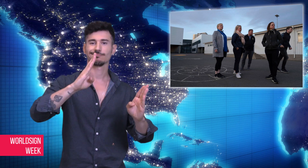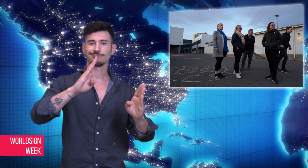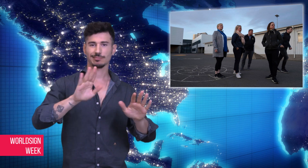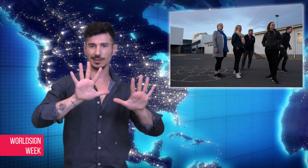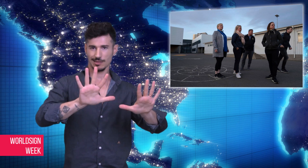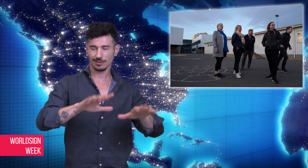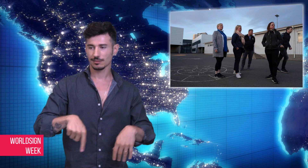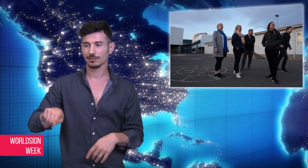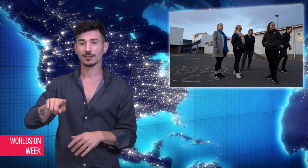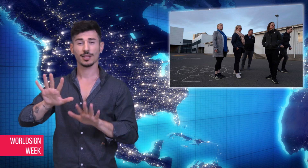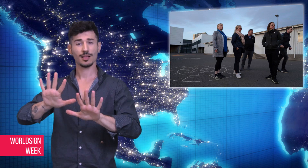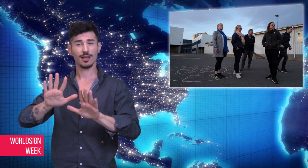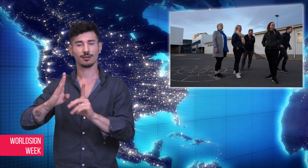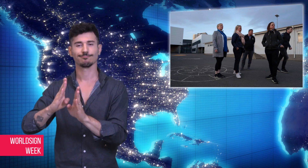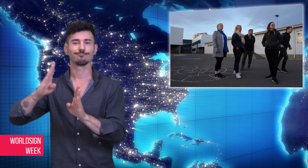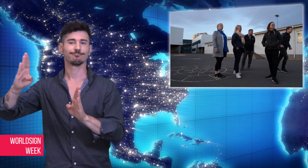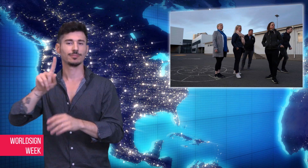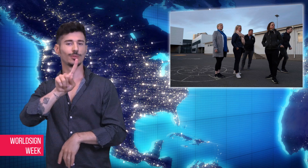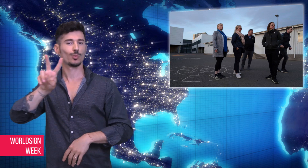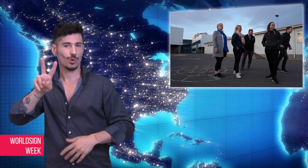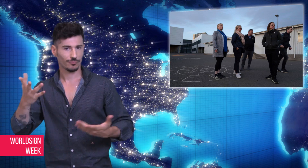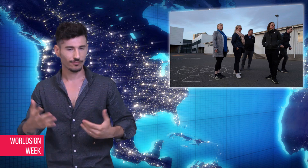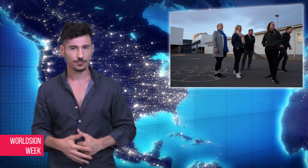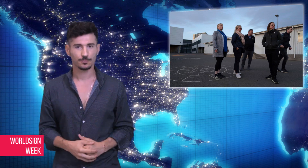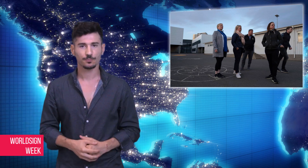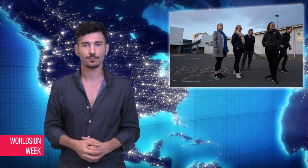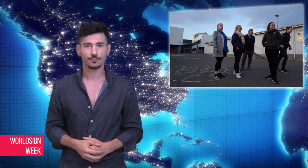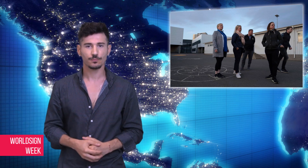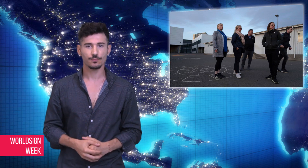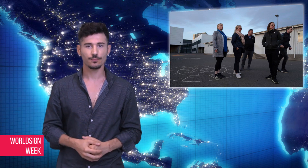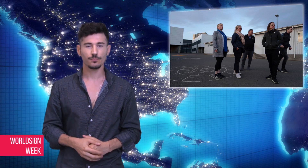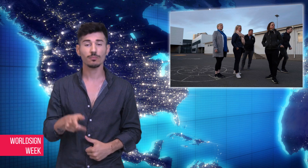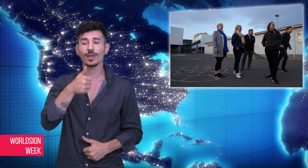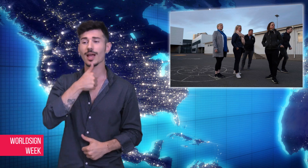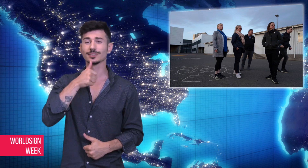Every weekend for two hours, parents in